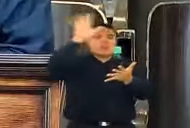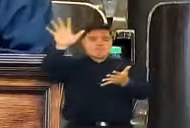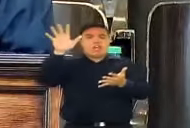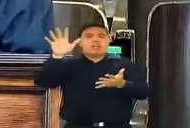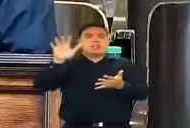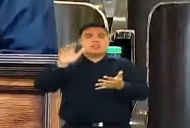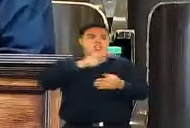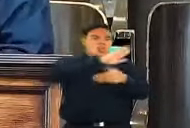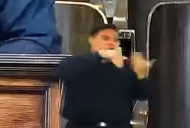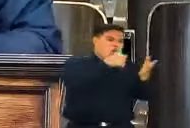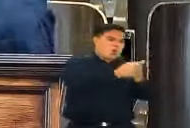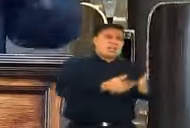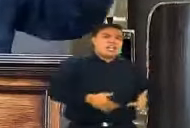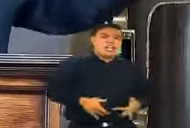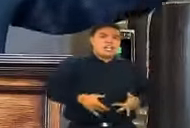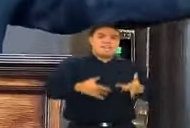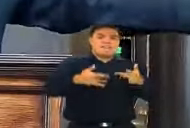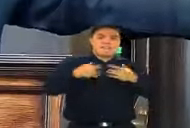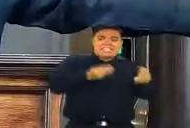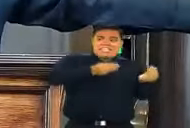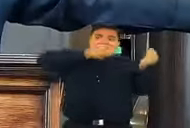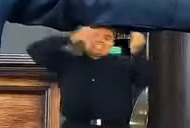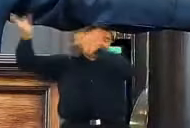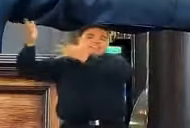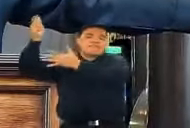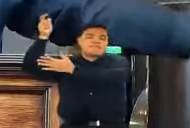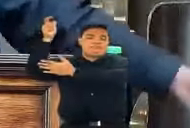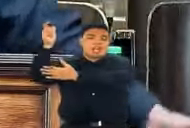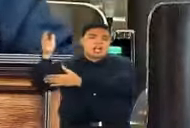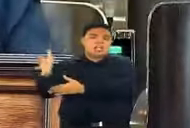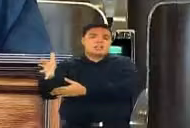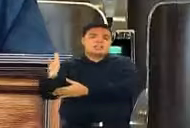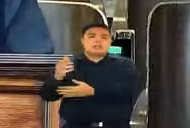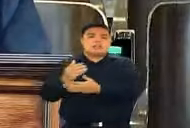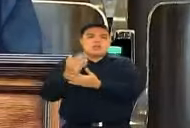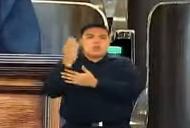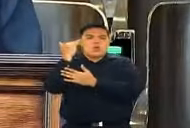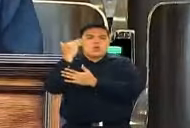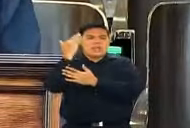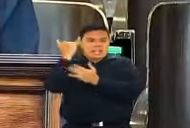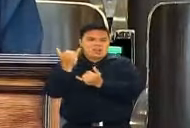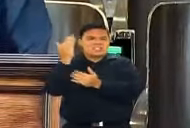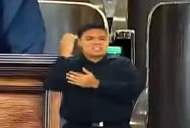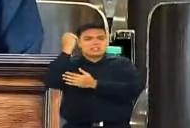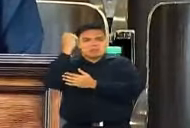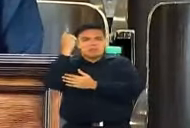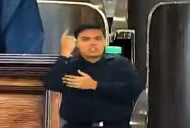kinabuhi natibuk. Kinabuhi ng ta ngwati kawilihan ng